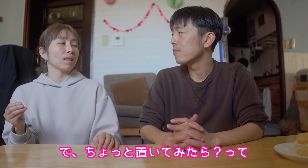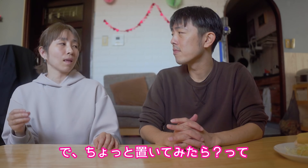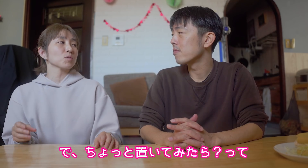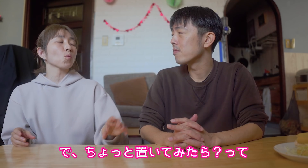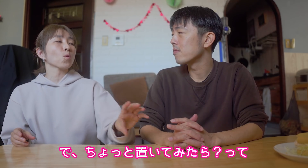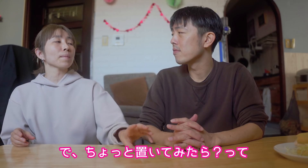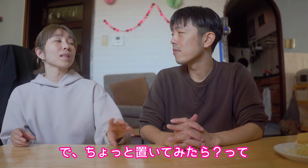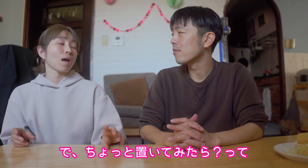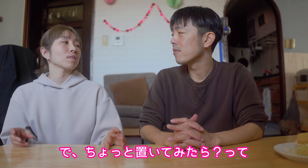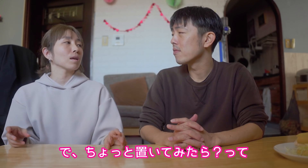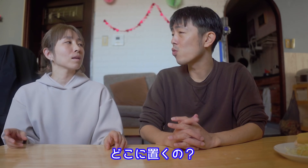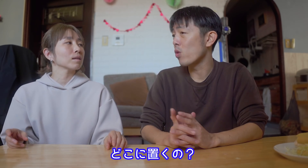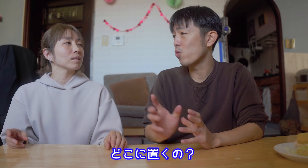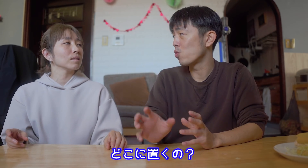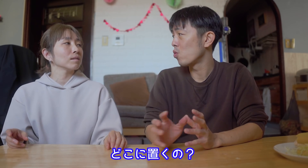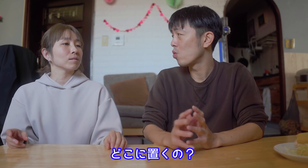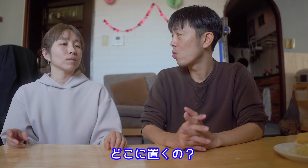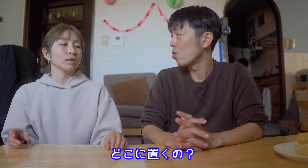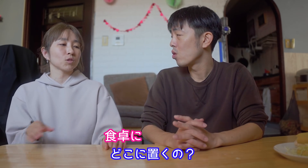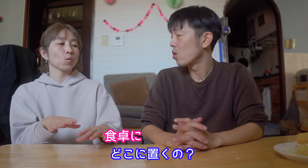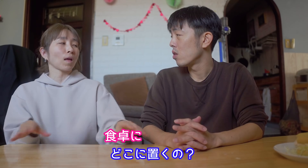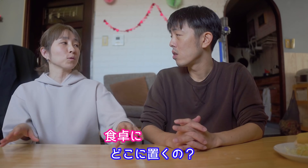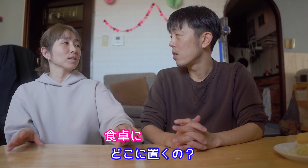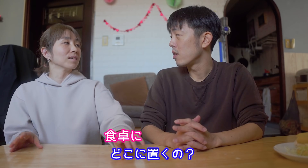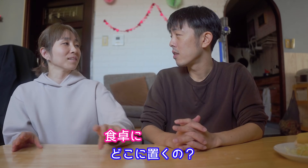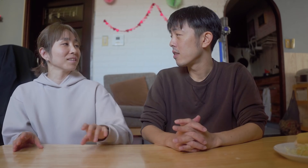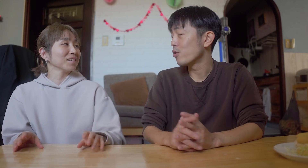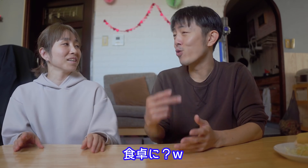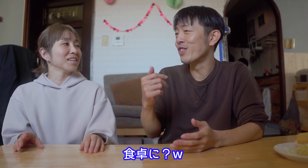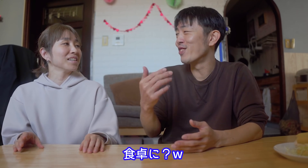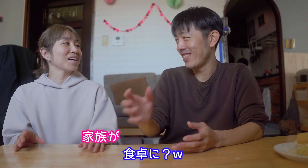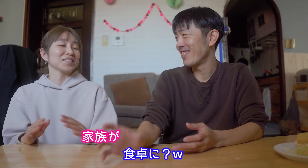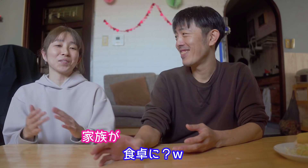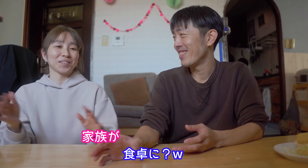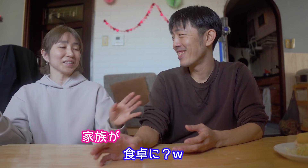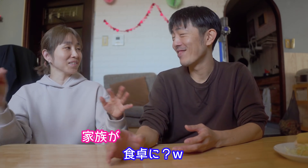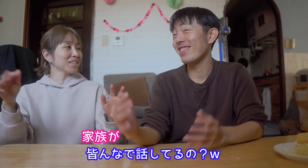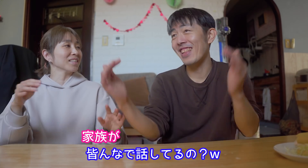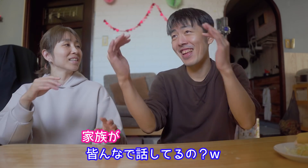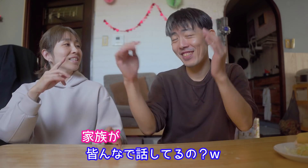So why don't you put it? (Dad)Where would I put it? (Mom)On the dining table. (Dad)On the dining table LOL. Are they all talking together? LOL (Mom)The family...